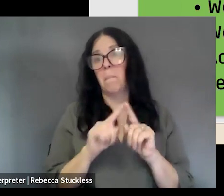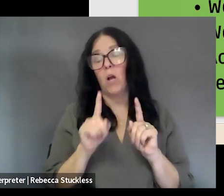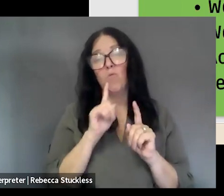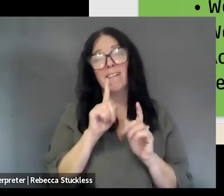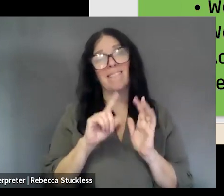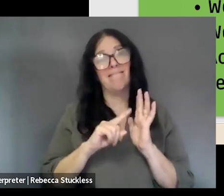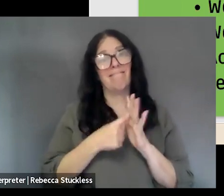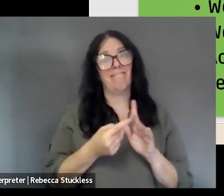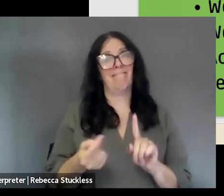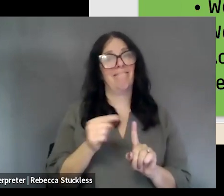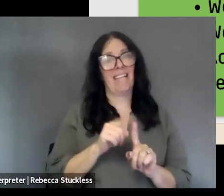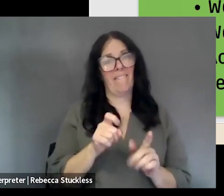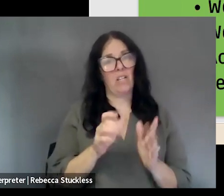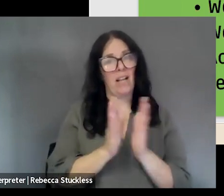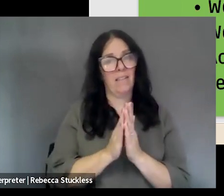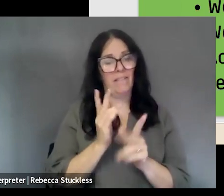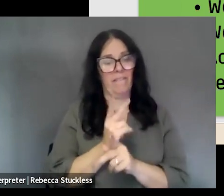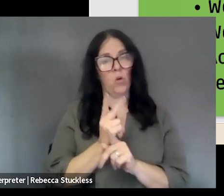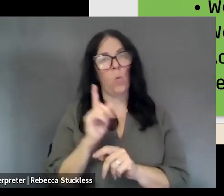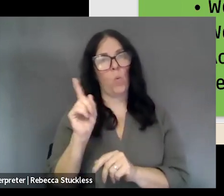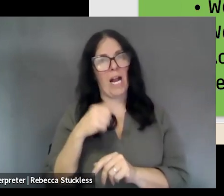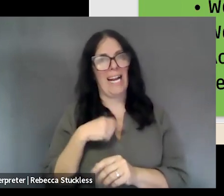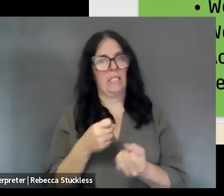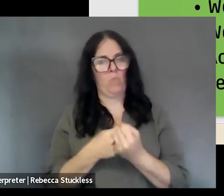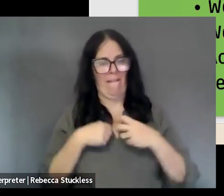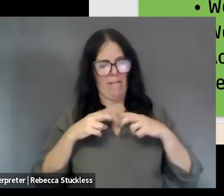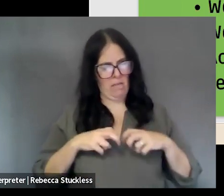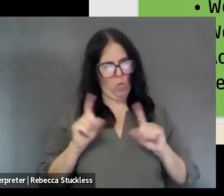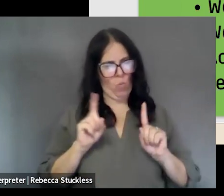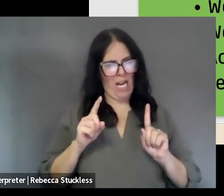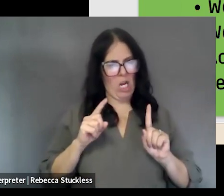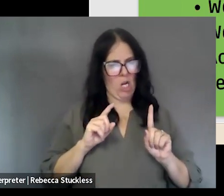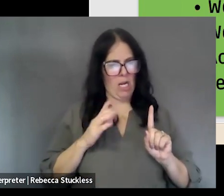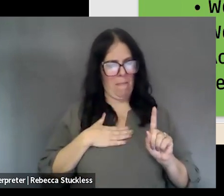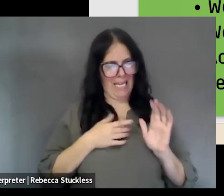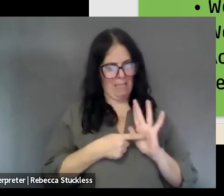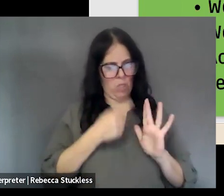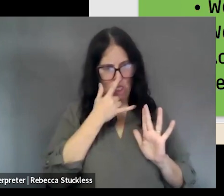identifying where it is that you need support and understanding that you have to advocate for